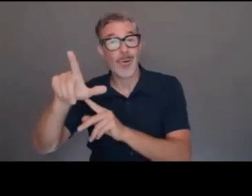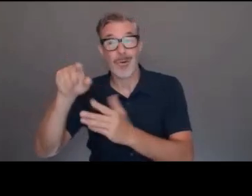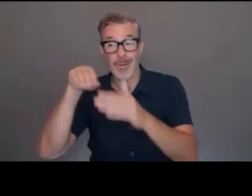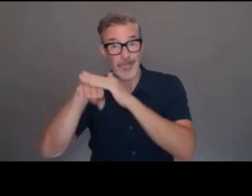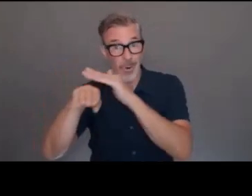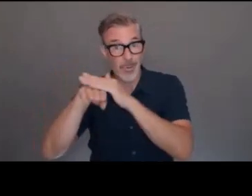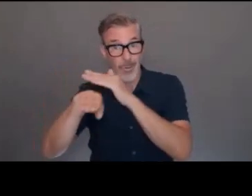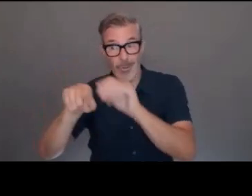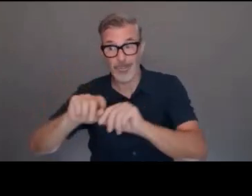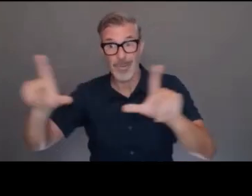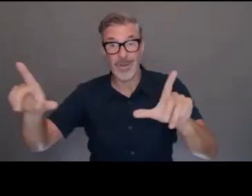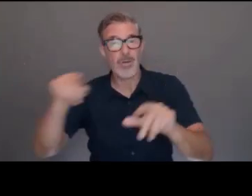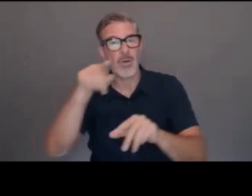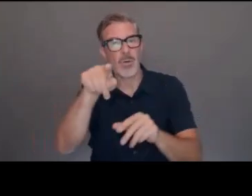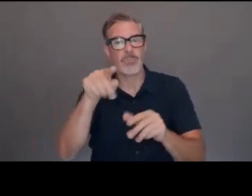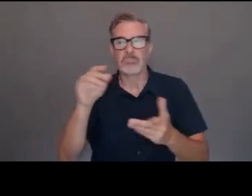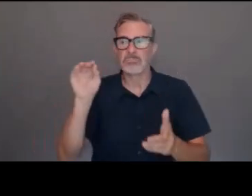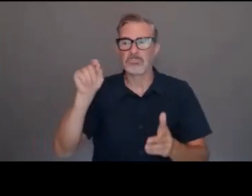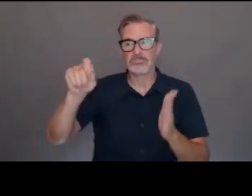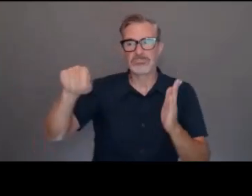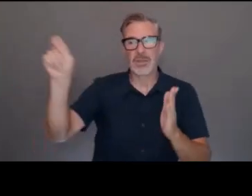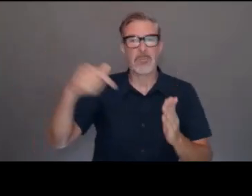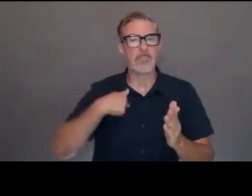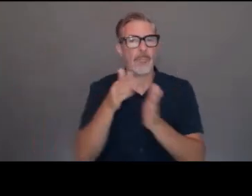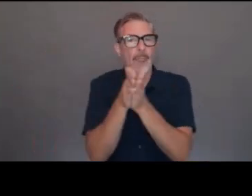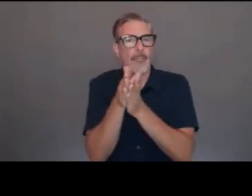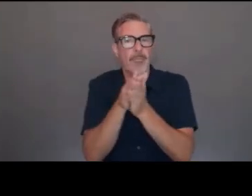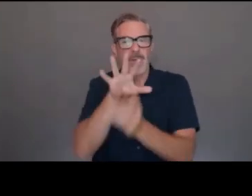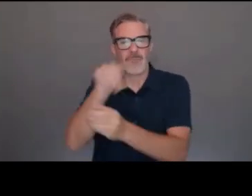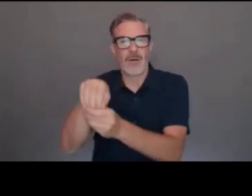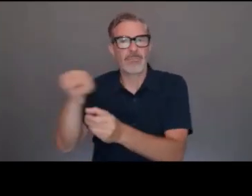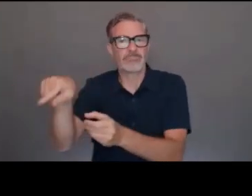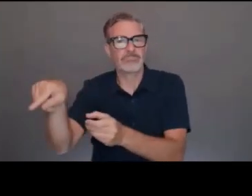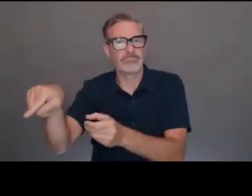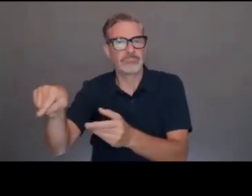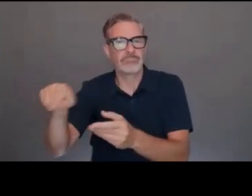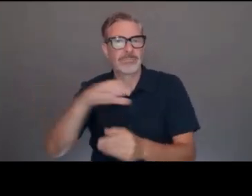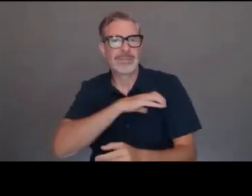inboxes, and express their interest in participating, and we could certainly explore that further.